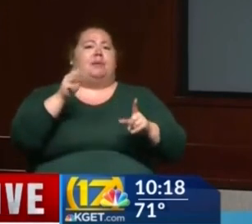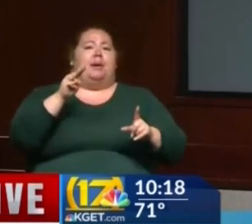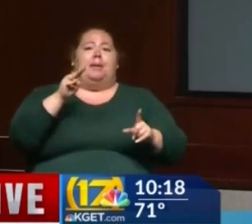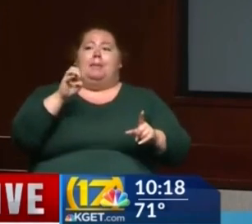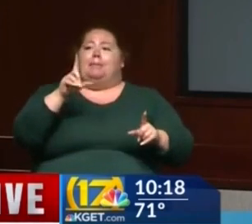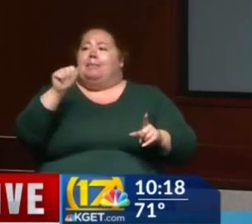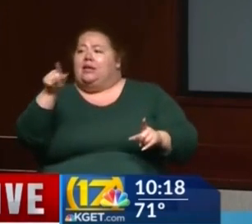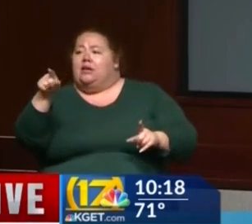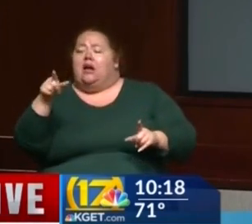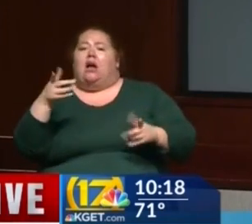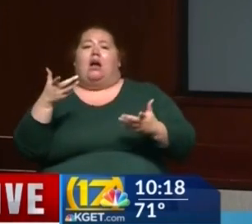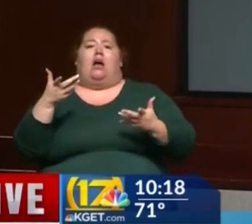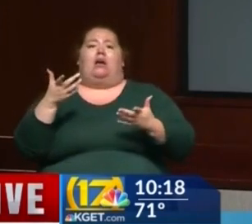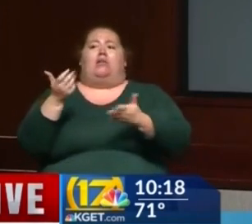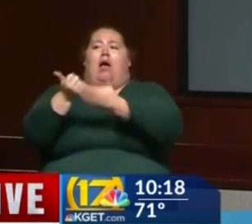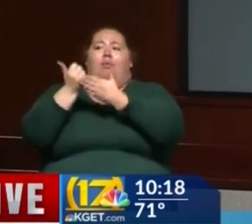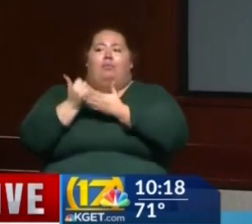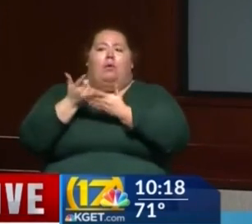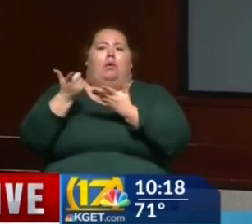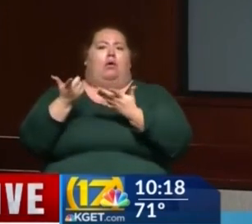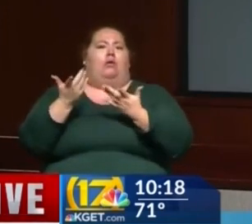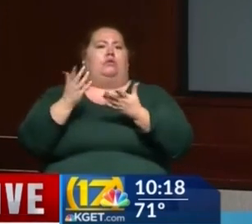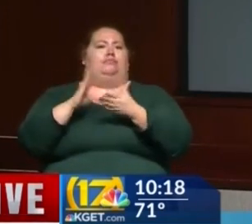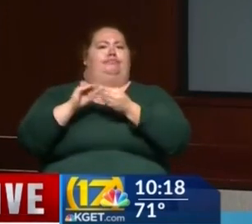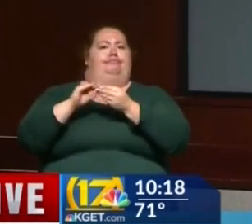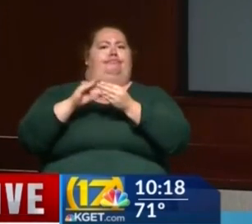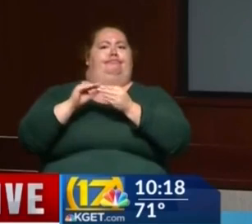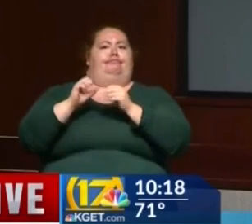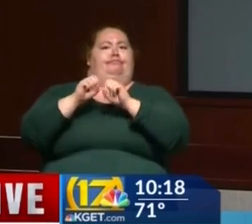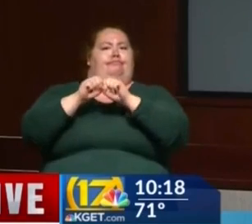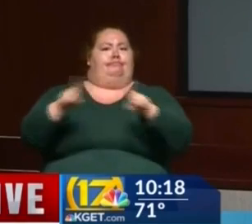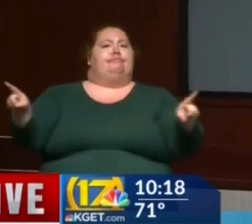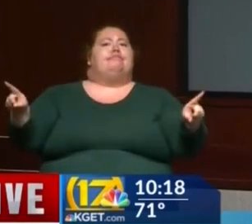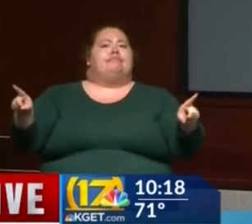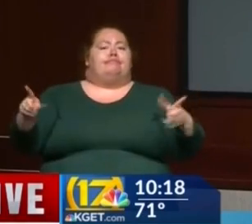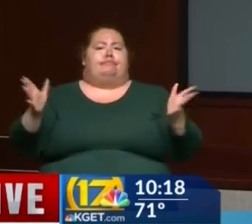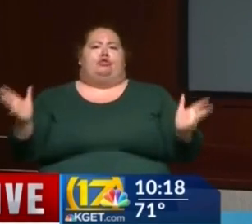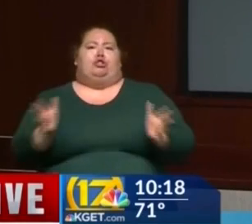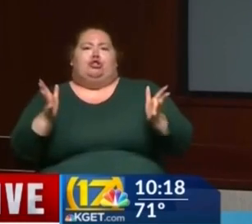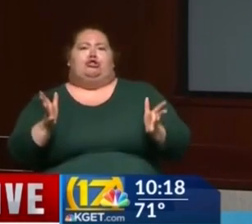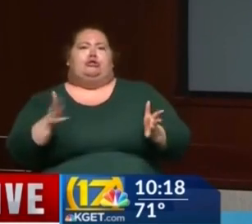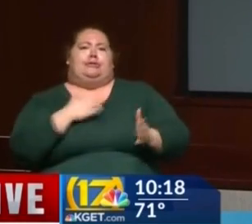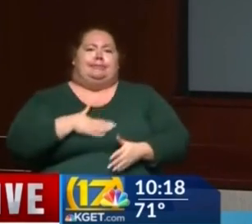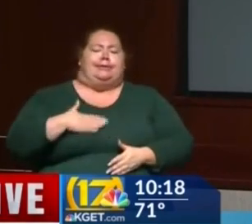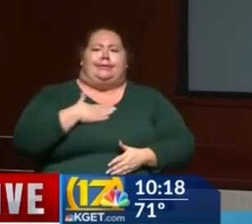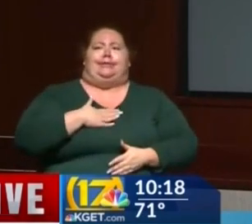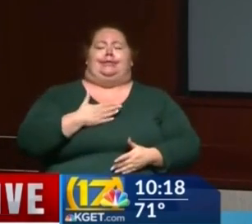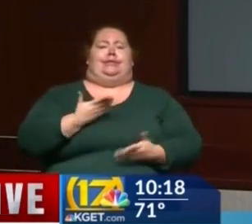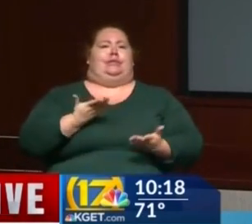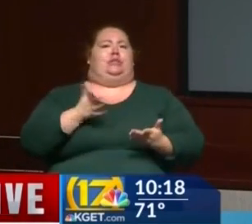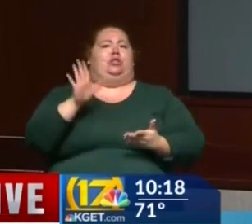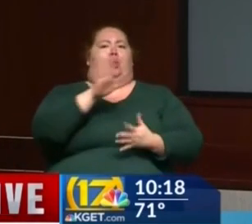COMMUNITY EVERYTHING EVERYONE IS DOING IF IT'S THE MEMBERS OF THE MEDIA WHO WILL CONTINUE TO